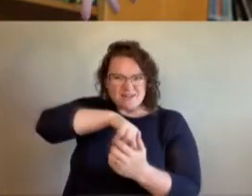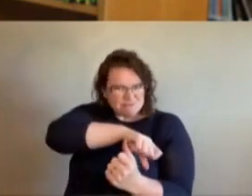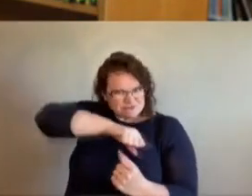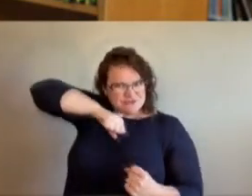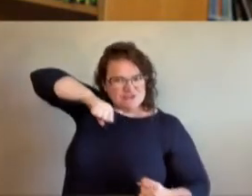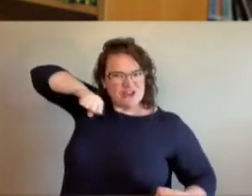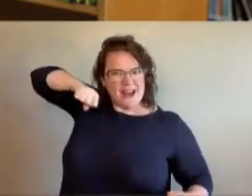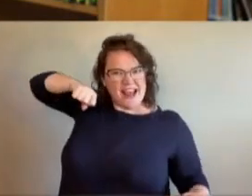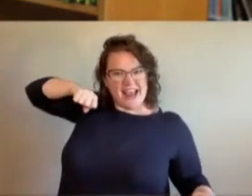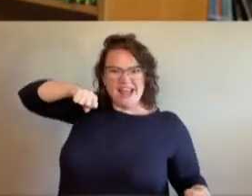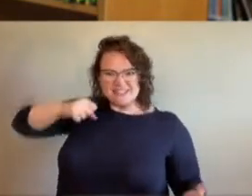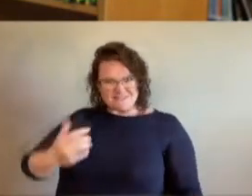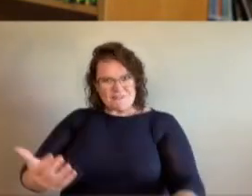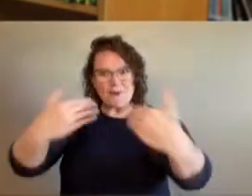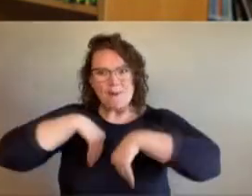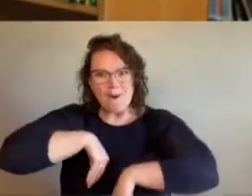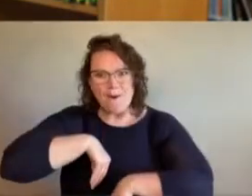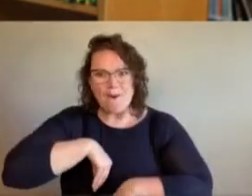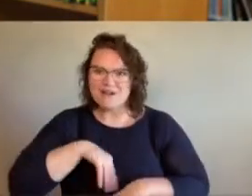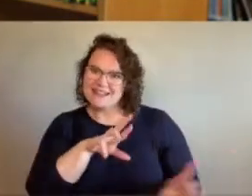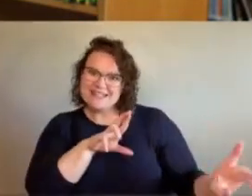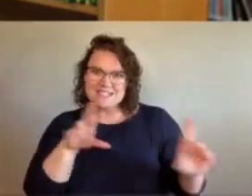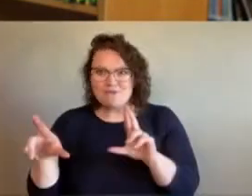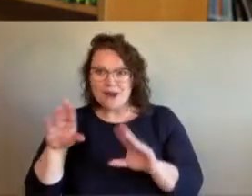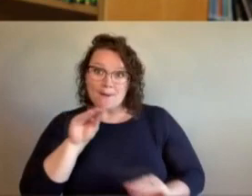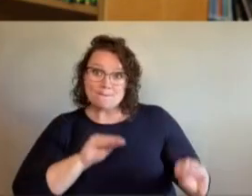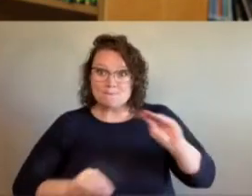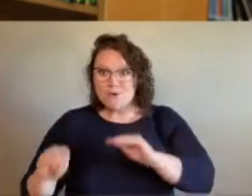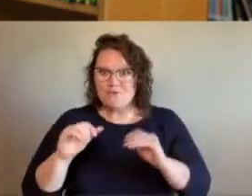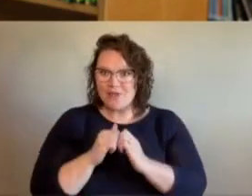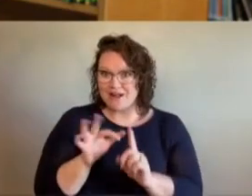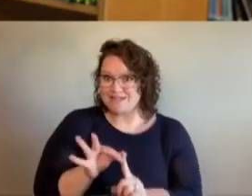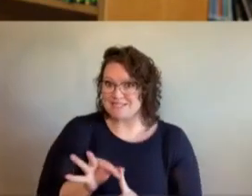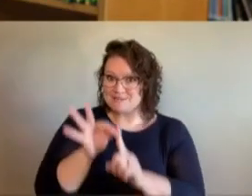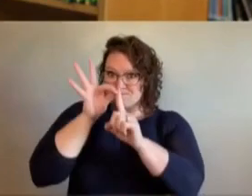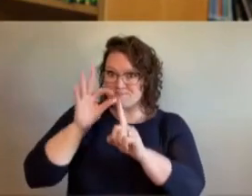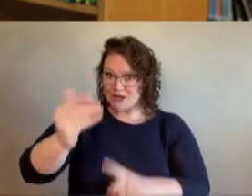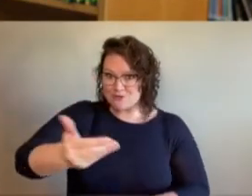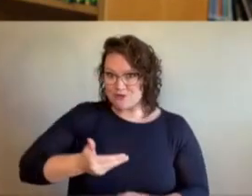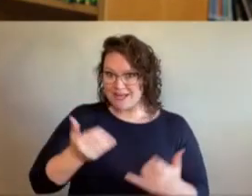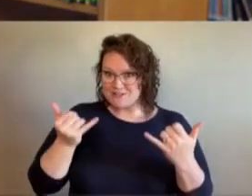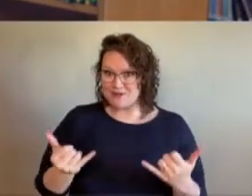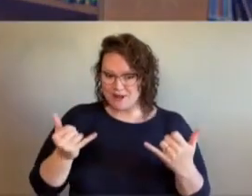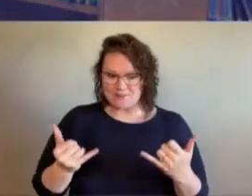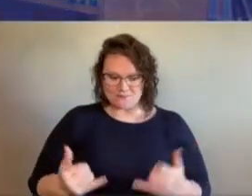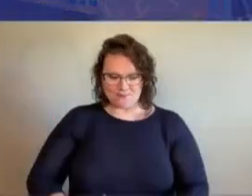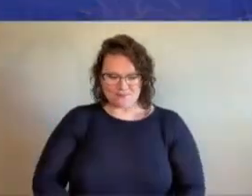Ashley: ok, friends. What time is it? It's wiggle time.